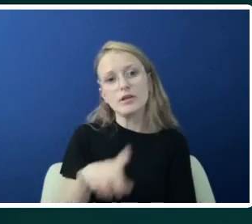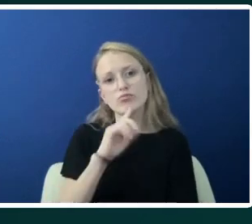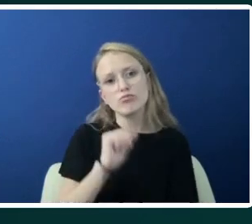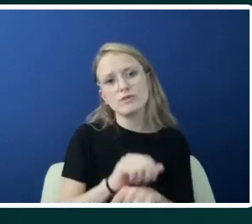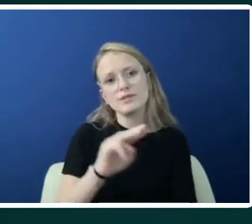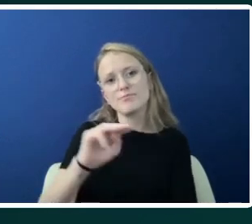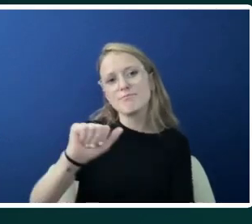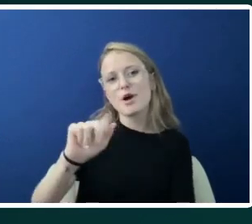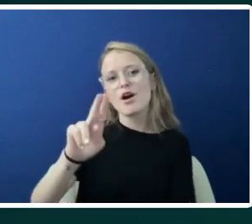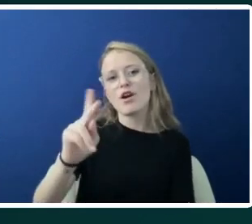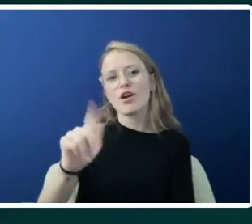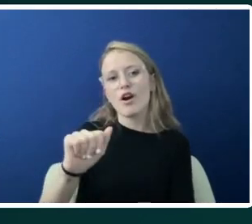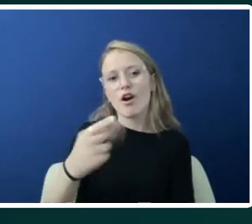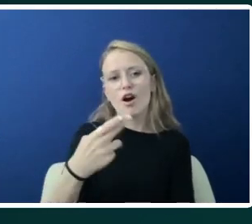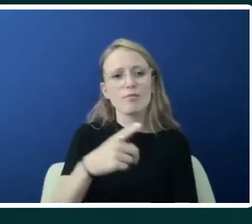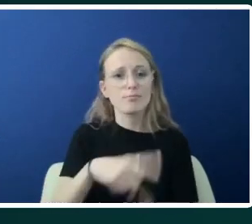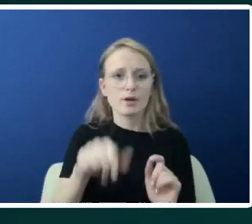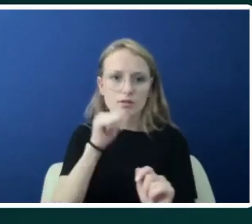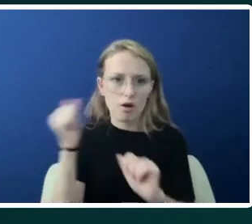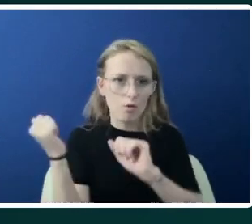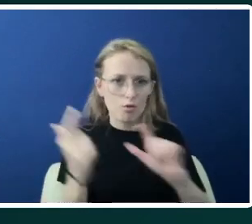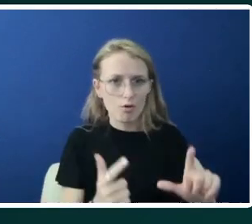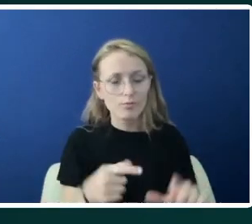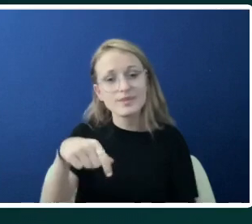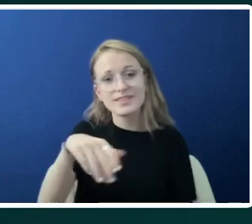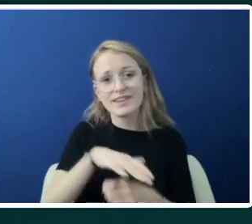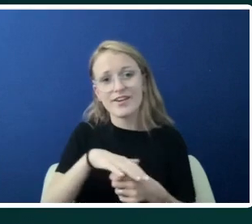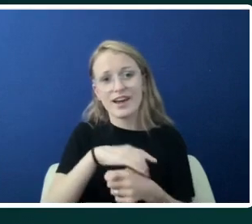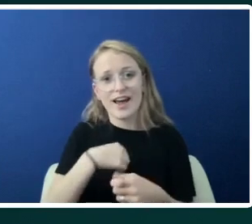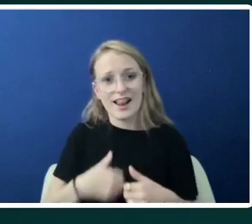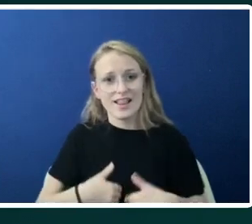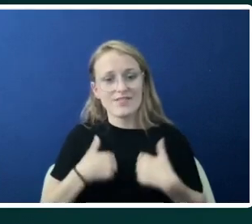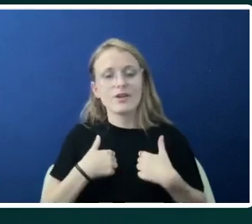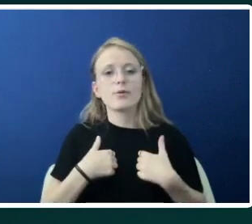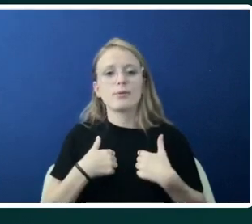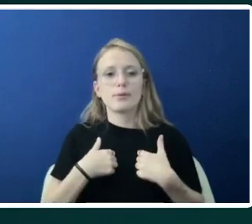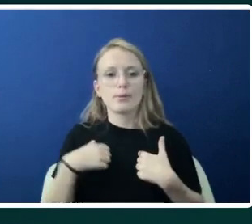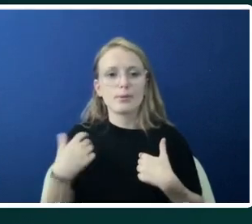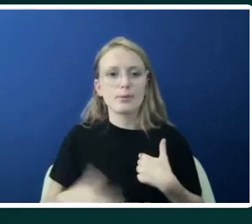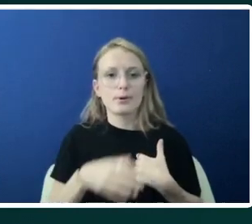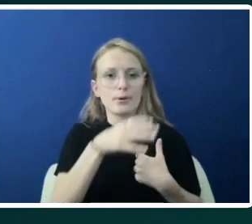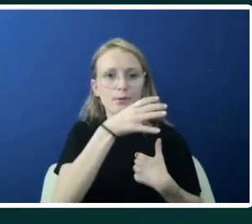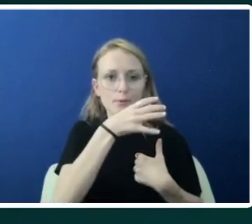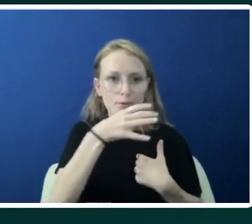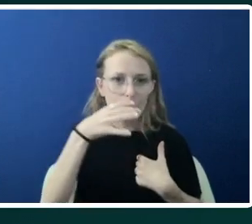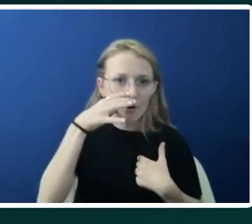And this area that I live in is extremely rural. We are an hour and a half from the nearest grocery